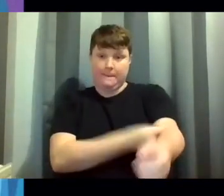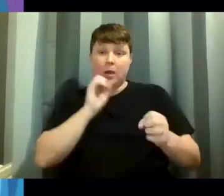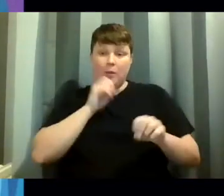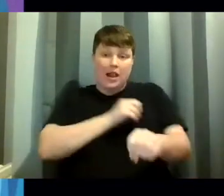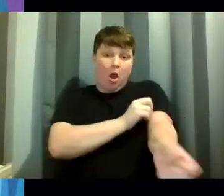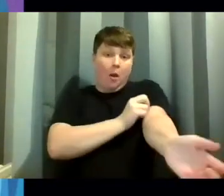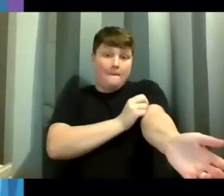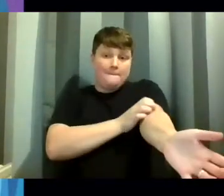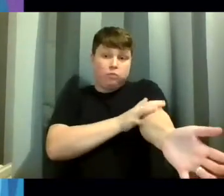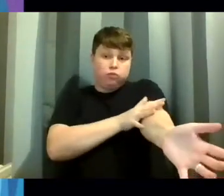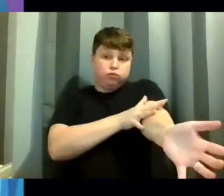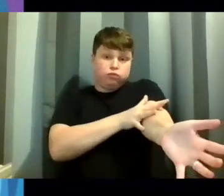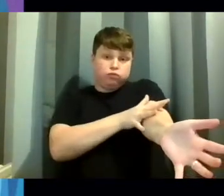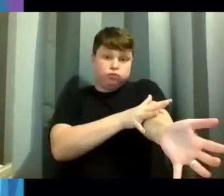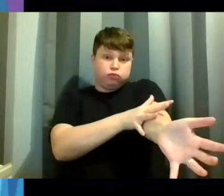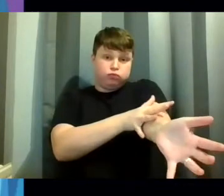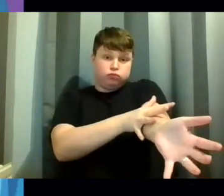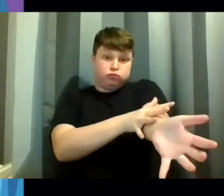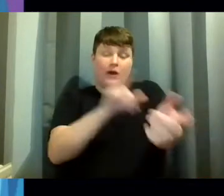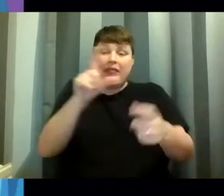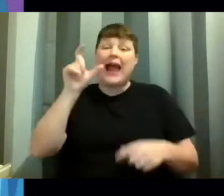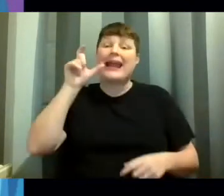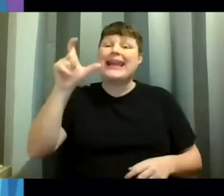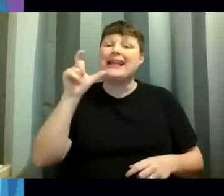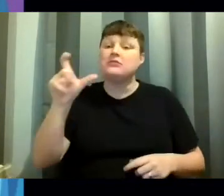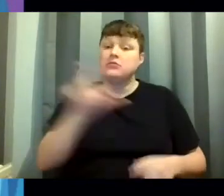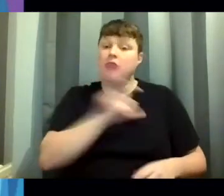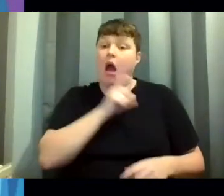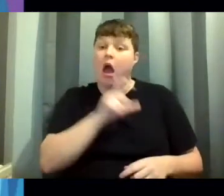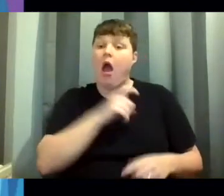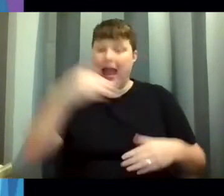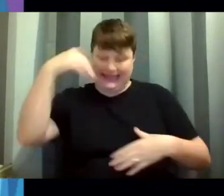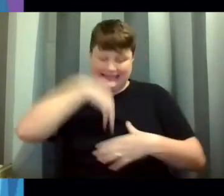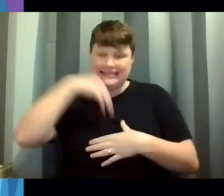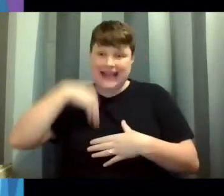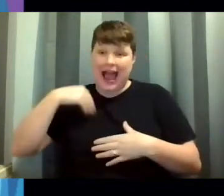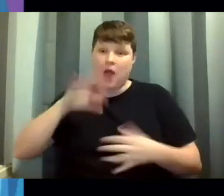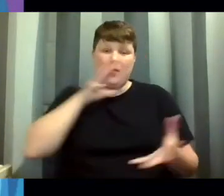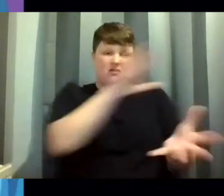This is then taken up by the cancer as cancers are typically very greedy for blood and oxygen